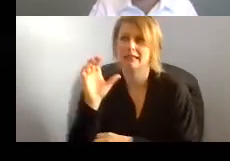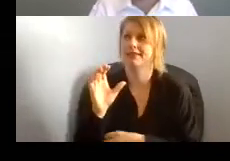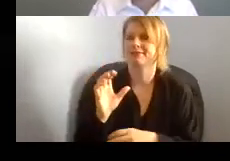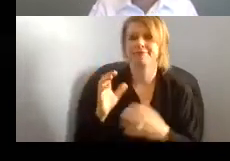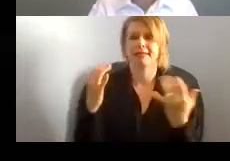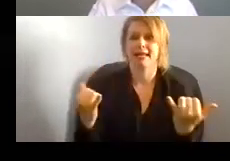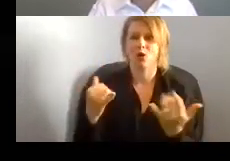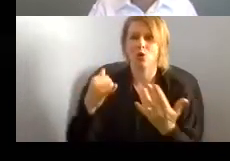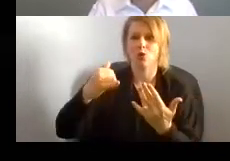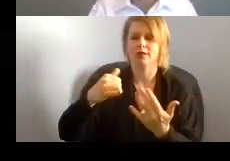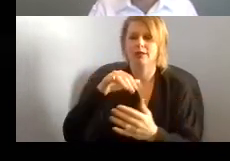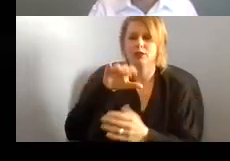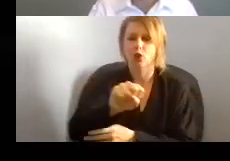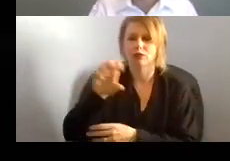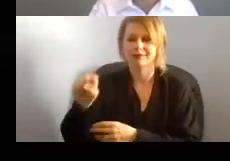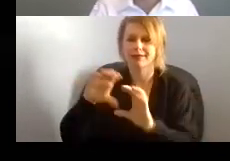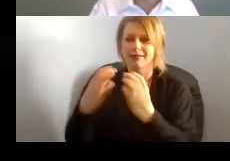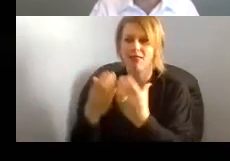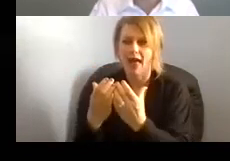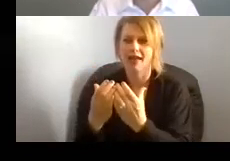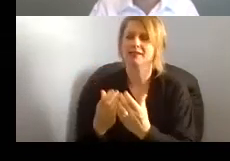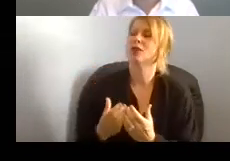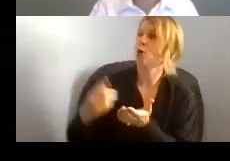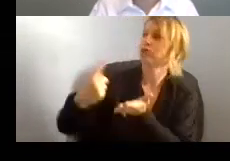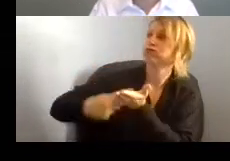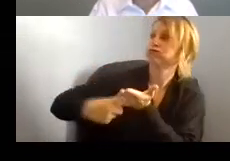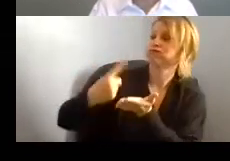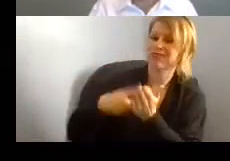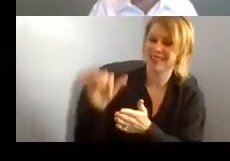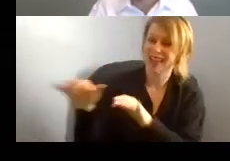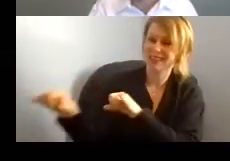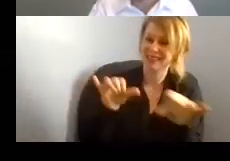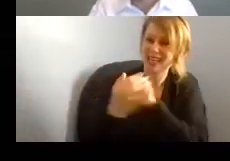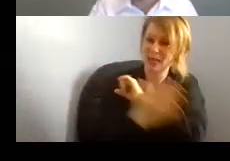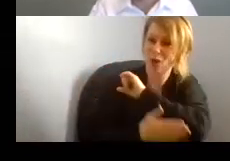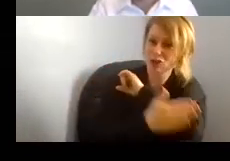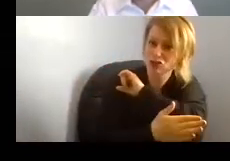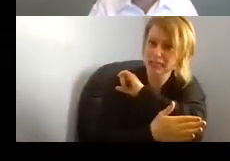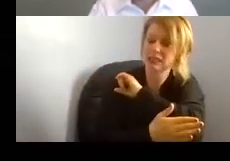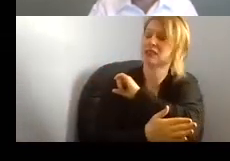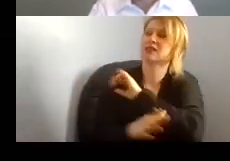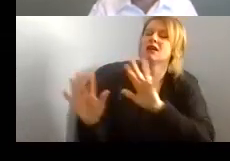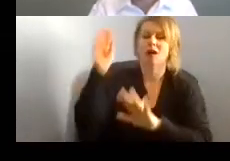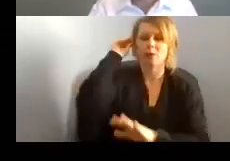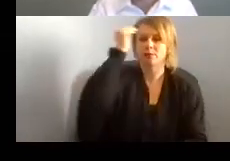class, a poem in class that discusses in passing the friendship of siblings after the death of a sibling, or a reminder by a teacher